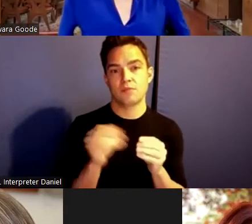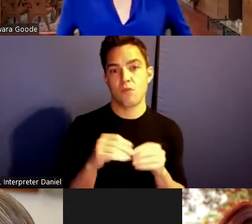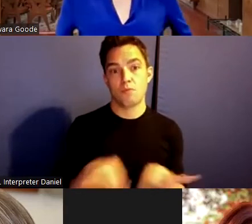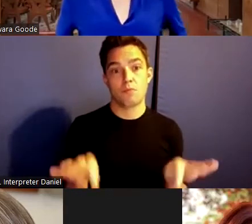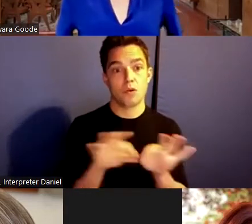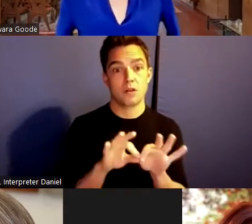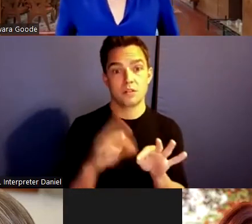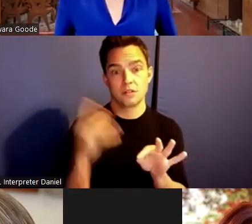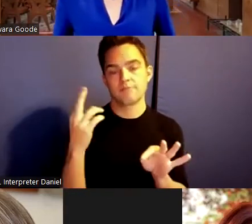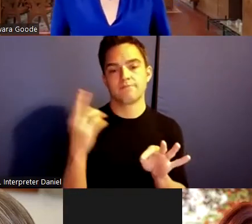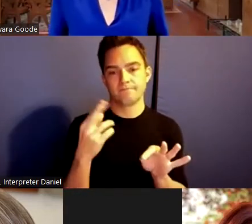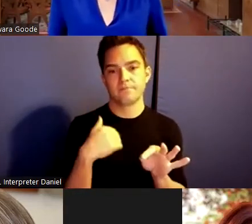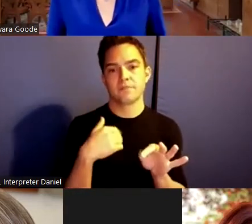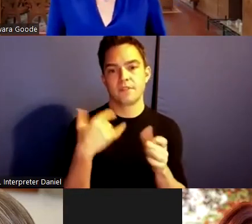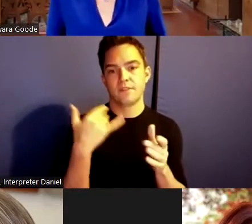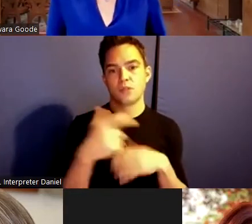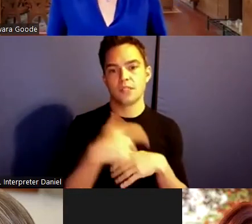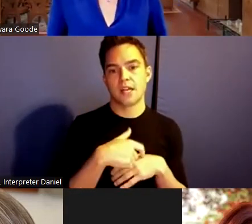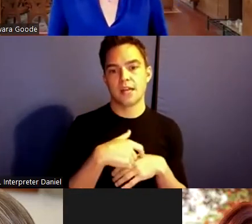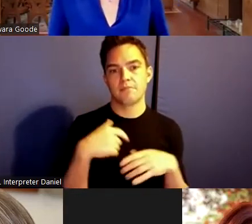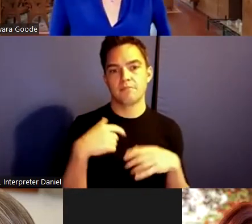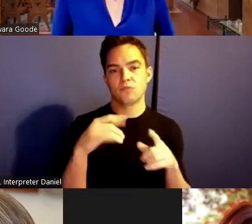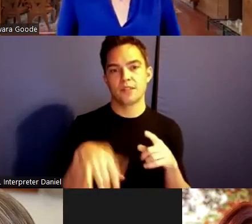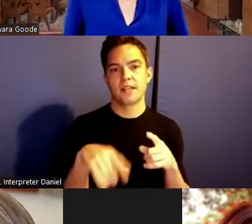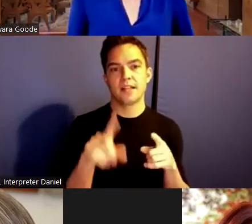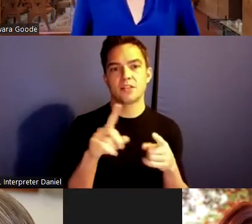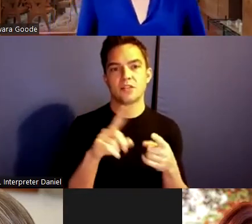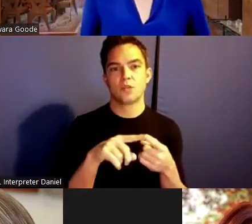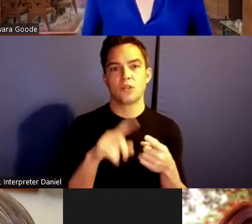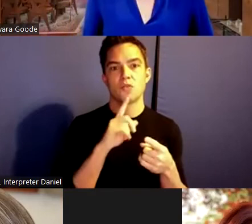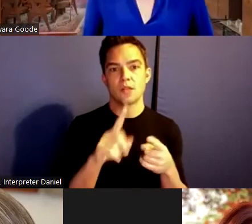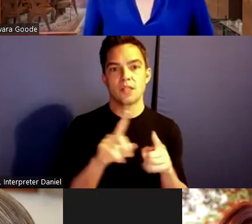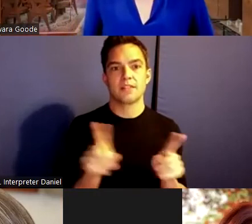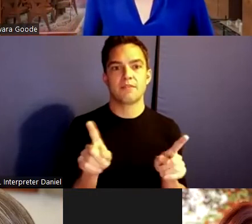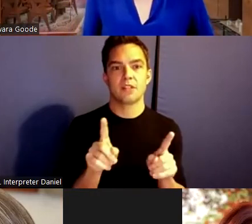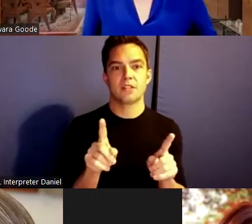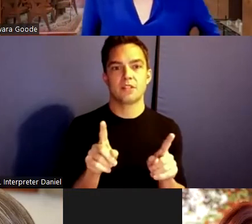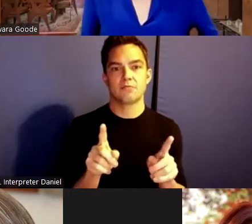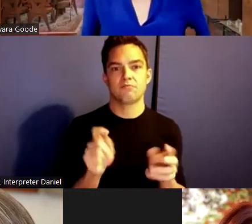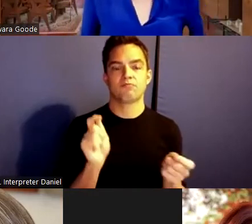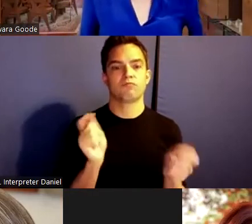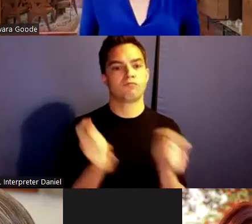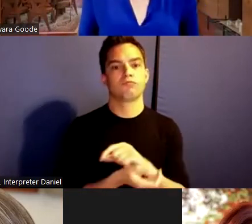you get to a time like that. That's where real differences might erupt at what you're doing